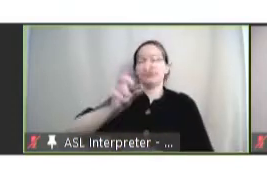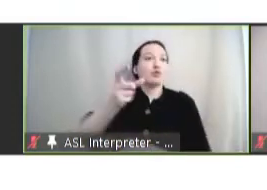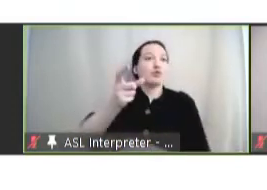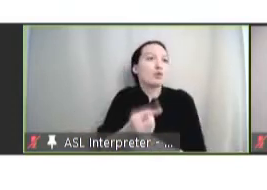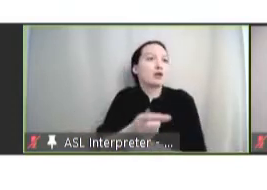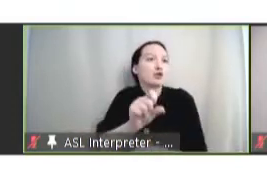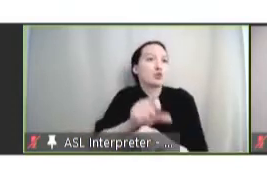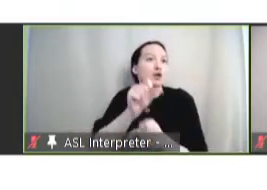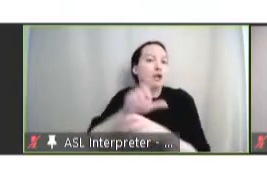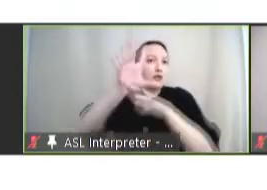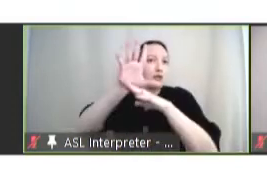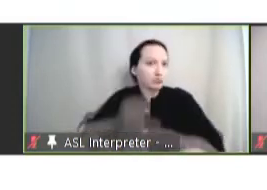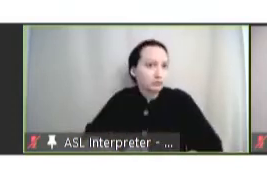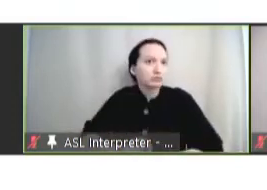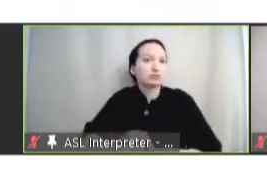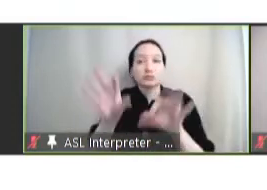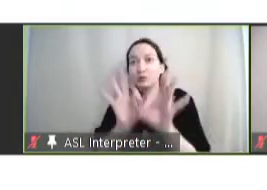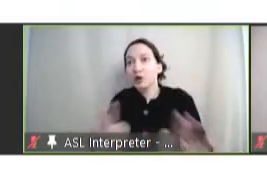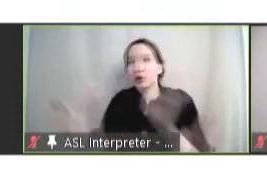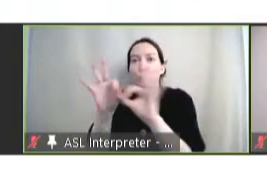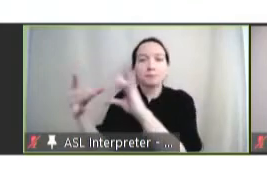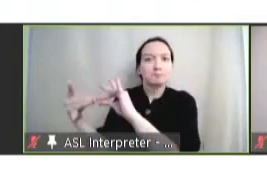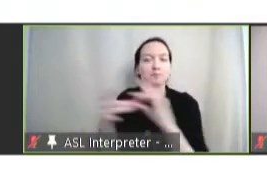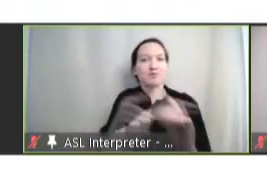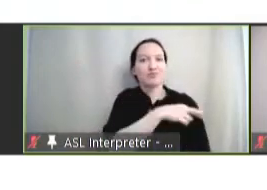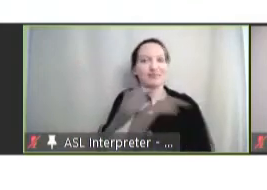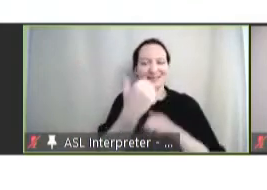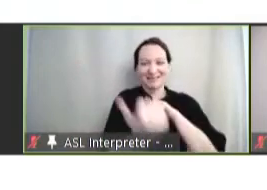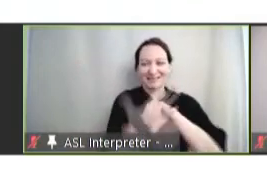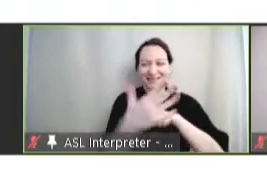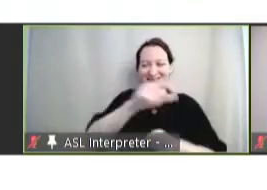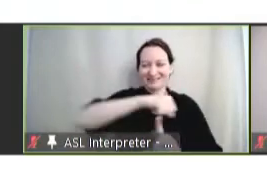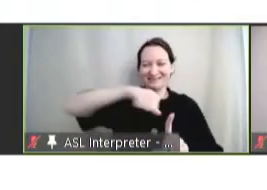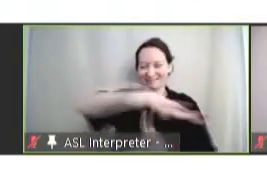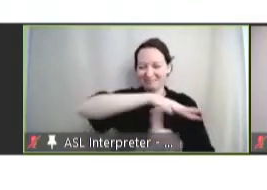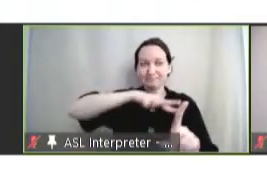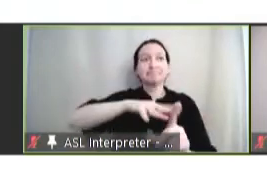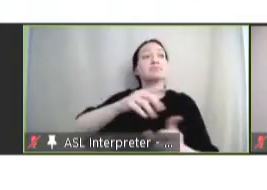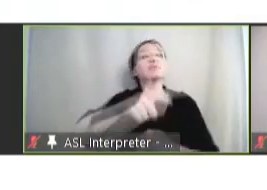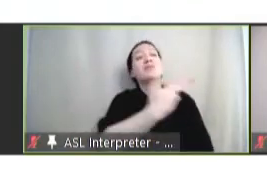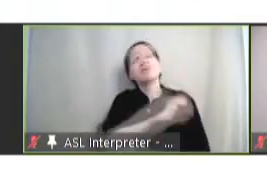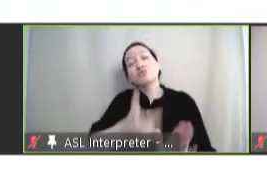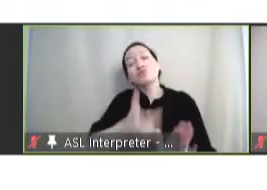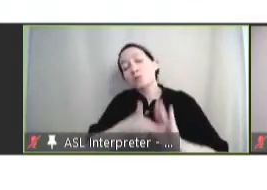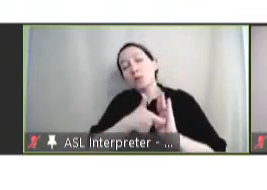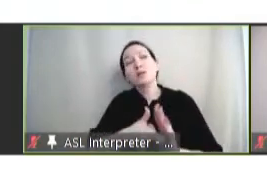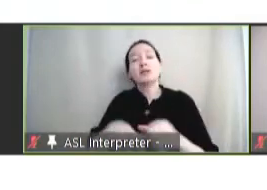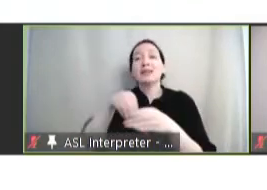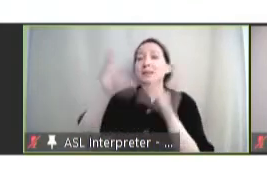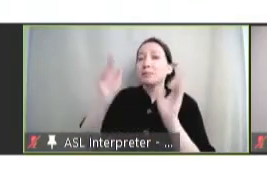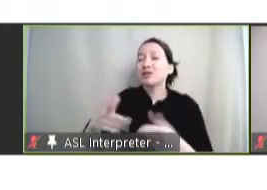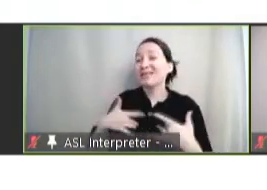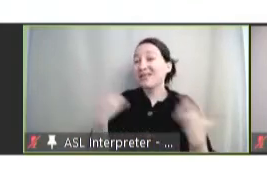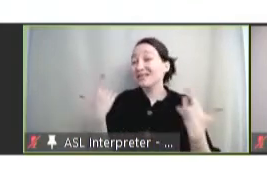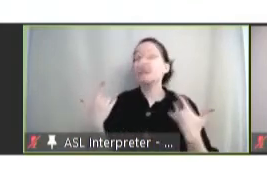practices that are relevant for the risks that you face in that environment. Vaccine requirements for in-person events are something that you can also do,